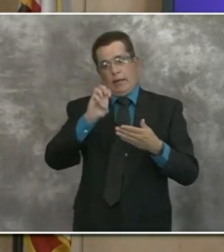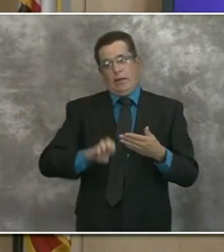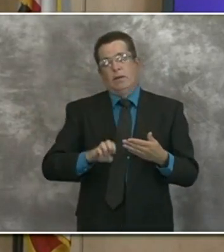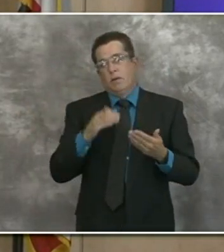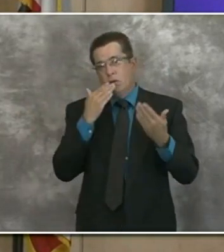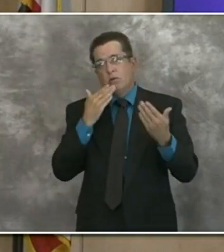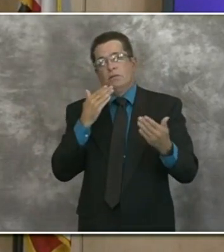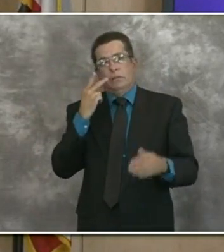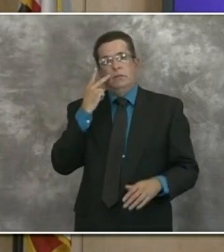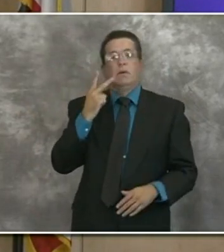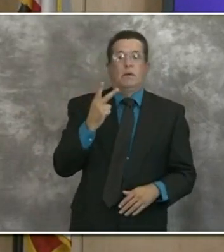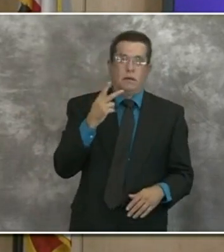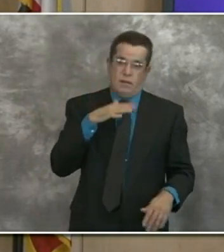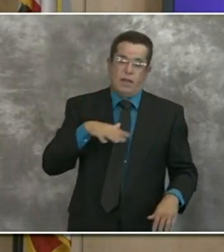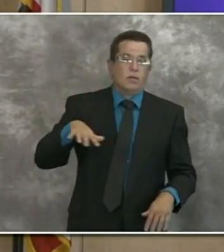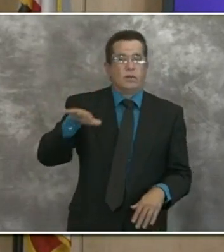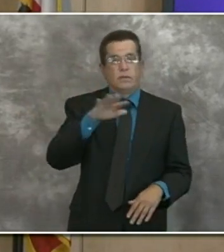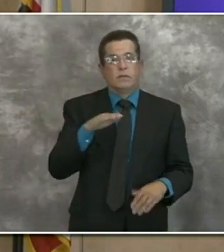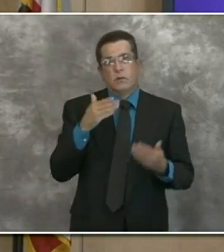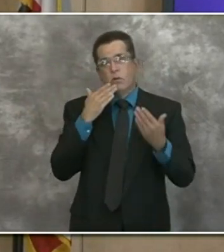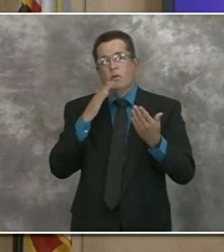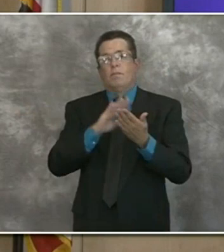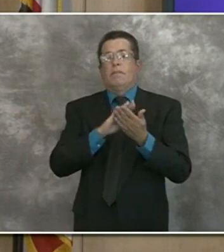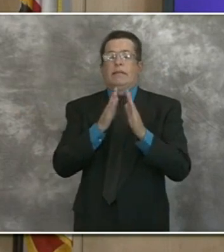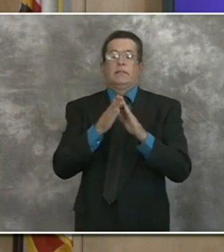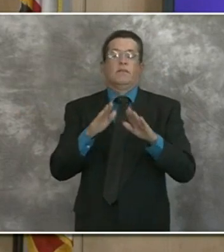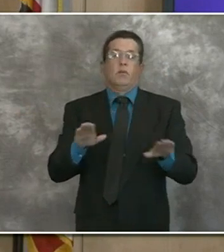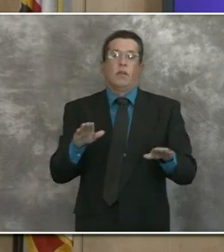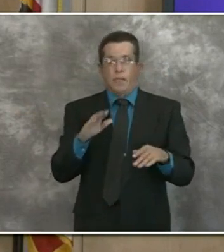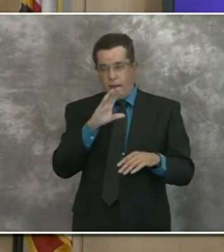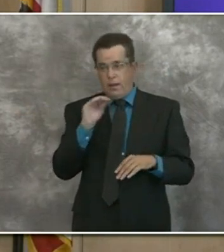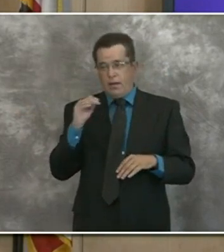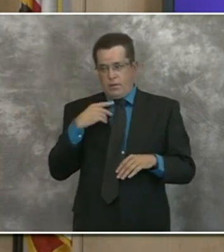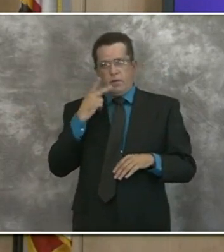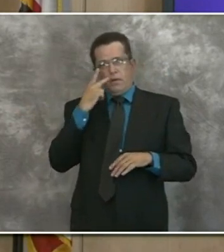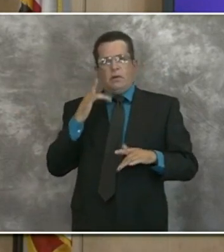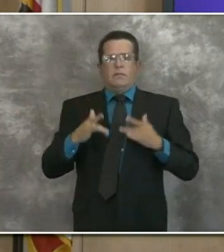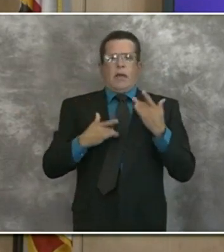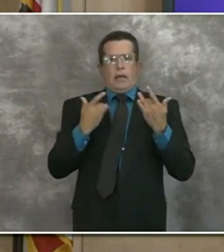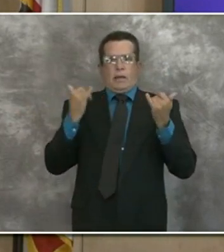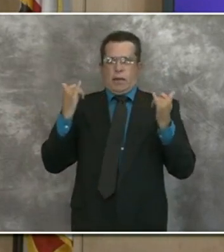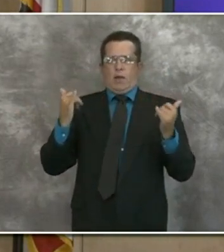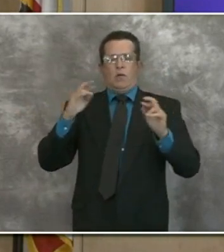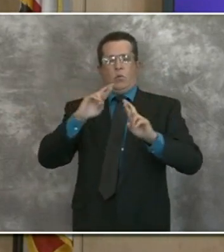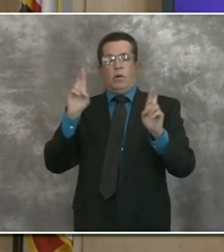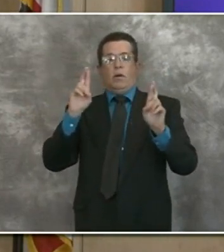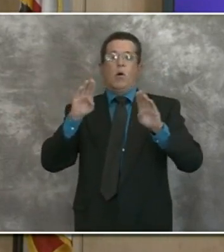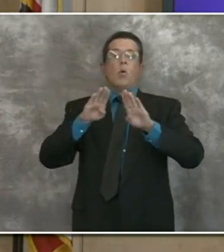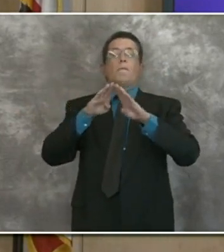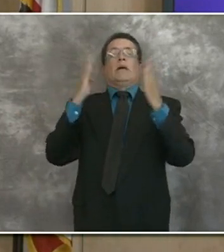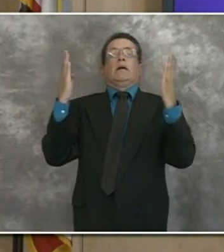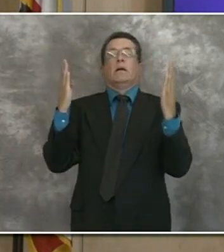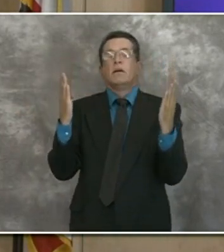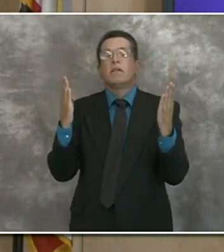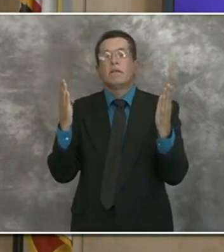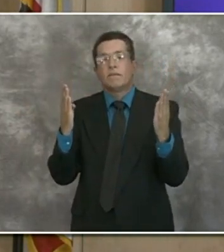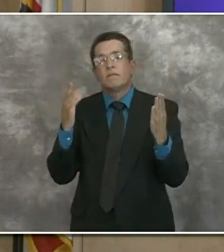SUPERVISOR NATHAN FLETCHER. THANK YOU AND GOOD WE CERTAINLY APPEAR TO HAVE HAD A VERY PEACEFUL WEEKEND. WHICH ENCOURAGING FOR US AS A